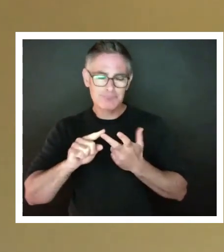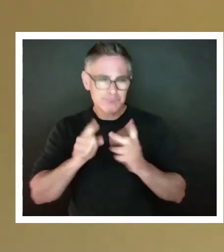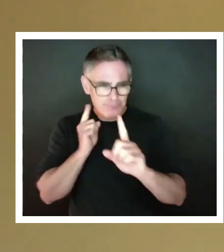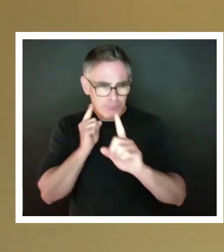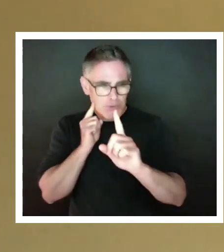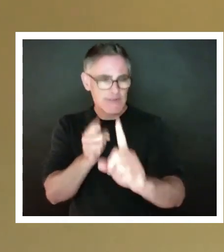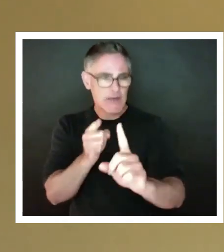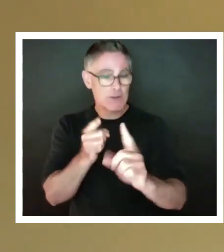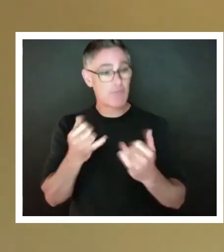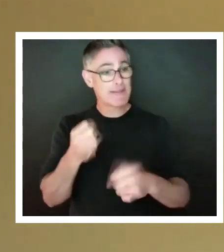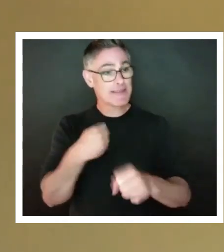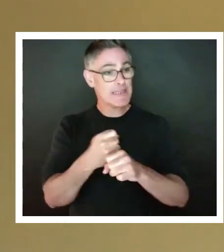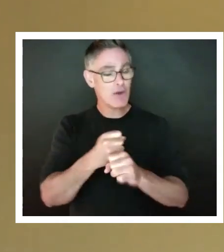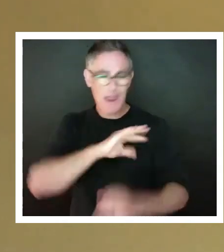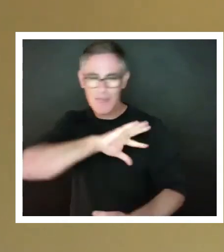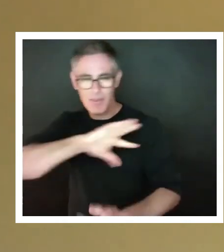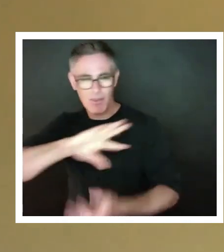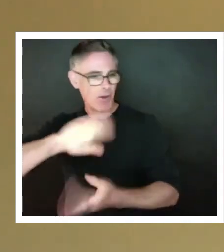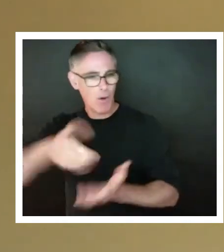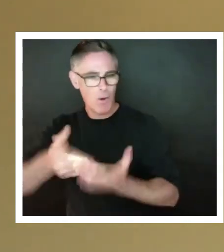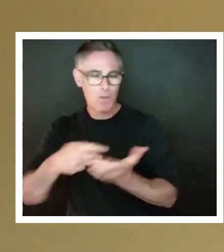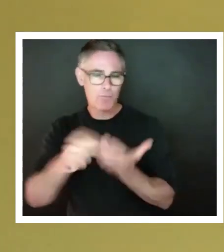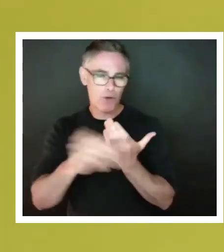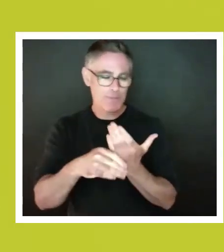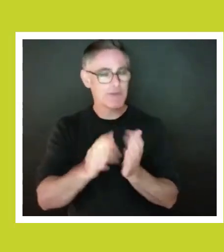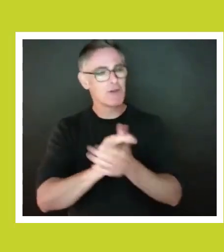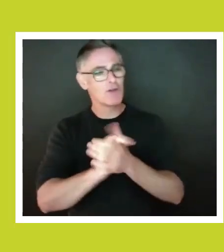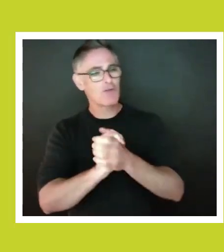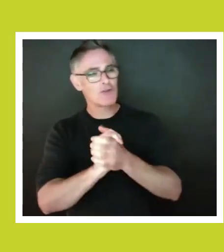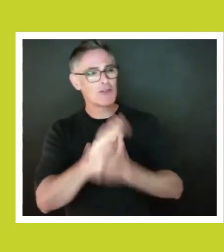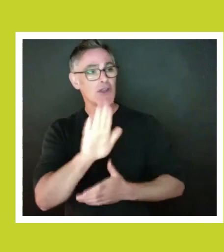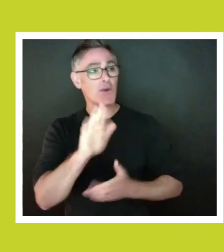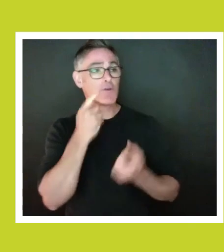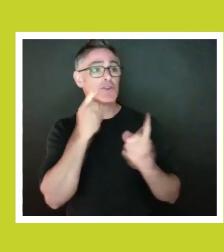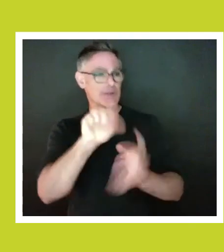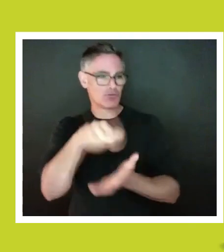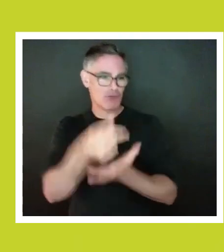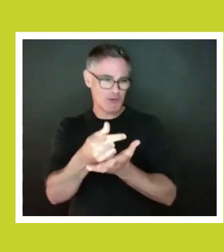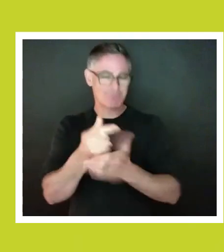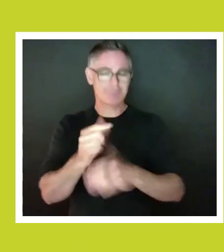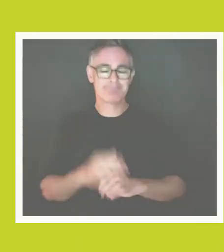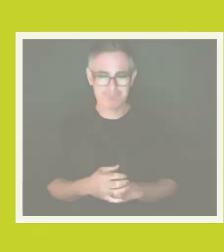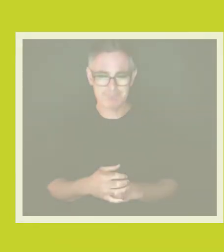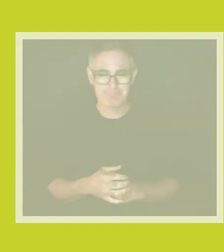Congratulations on your achievement in graduating. Ah ah ah ah ah